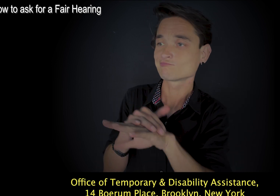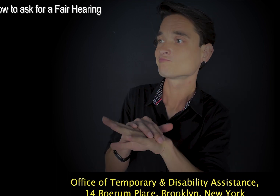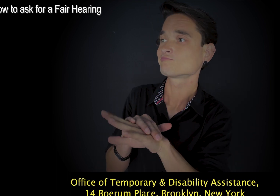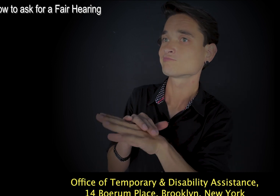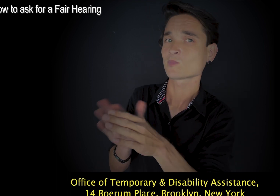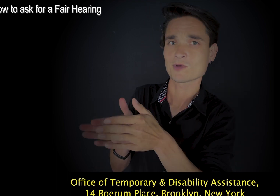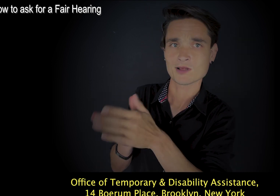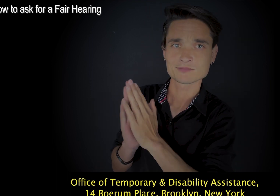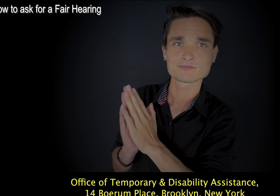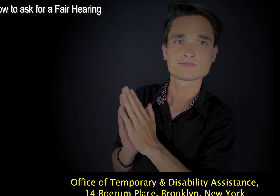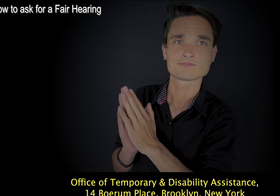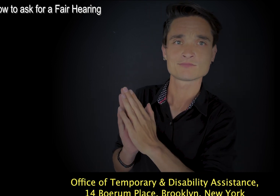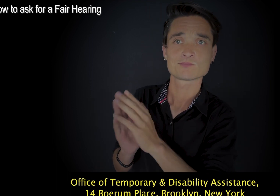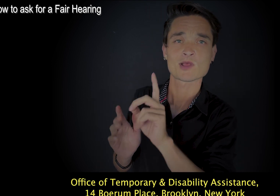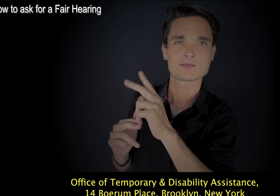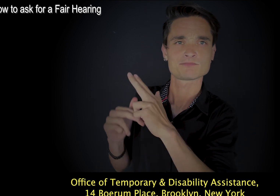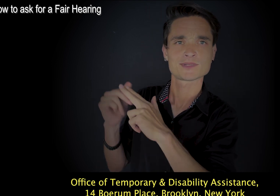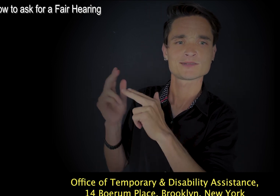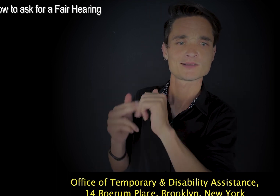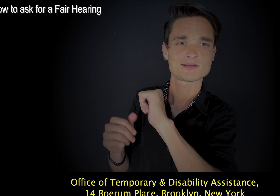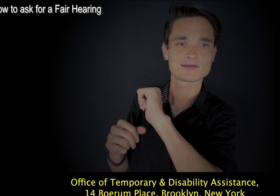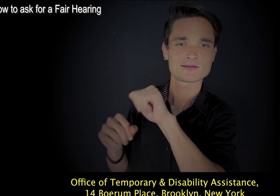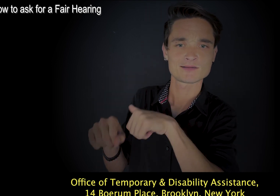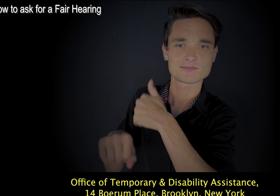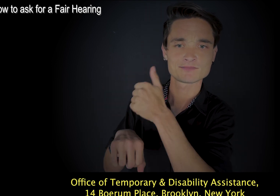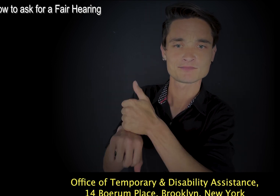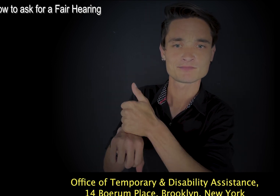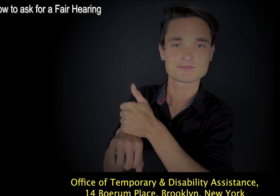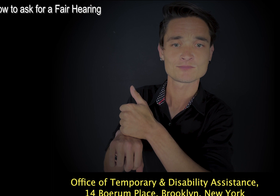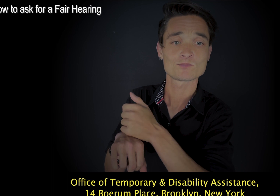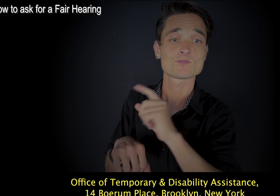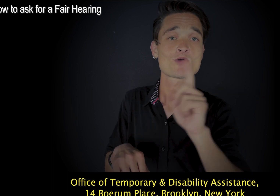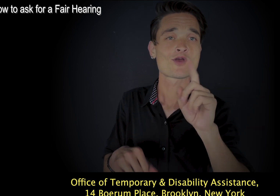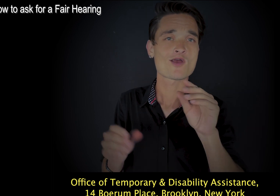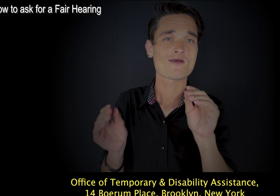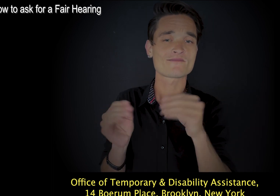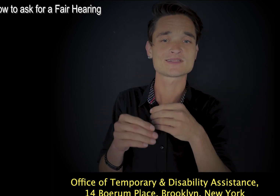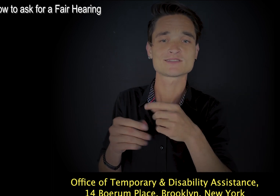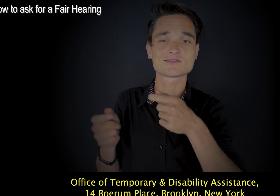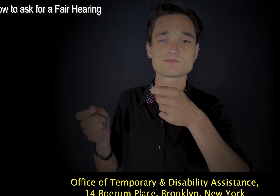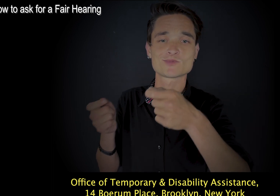Office of Temporary & Disability Assistance, 14 Boerum Place, Brooklyn, New York